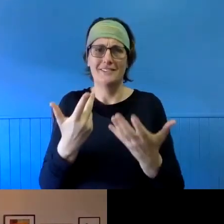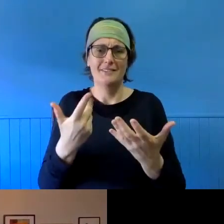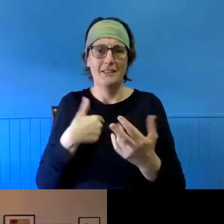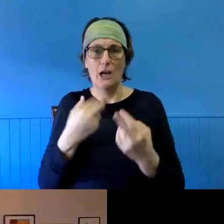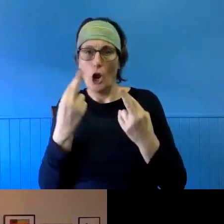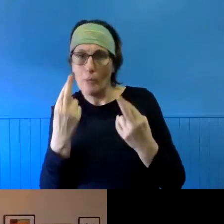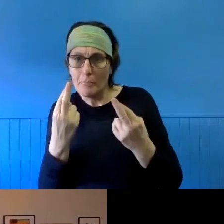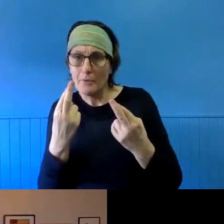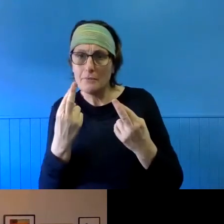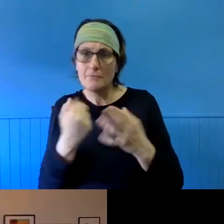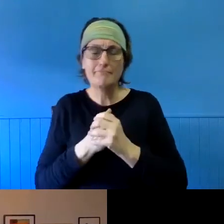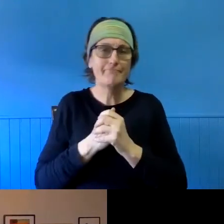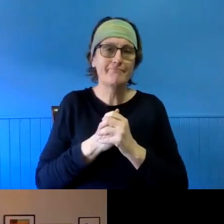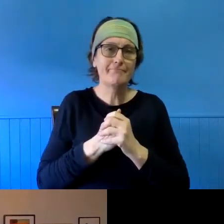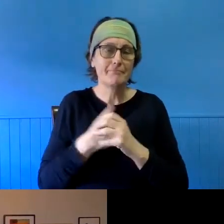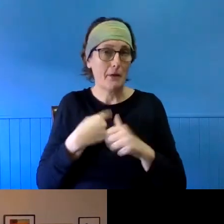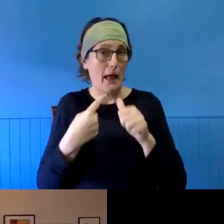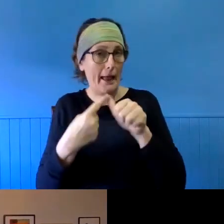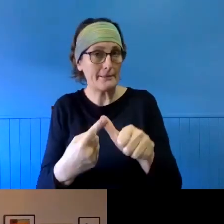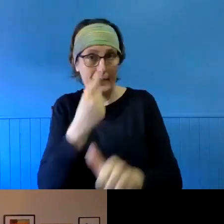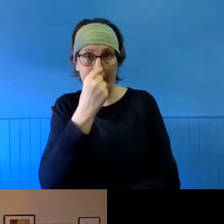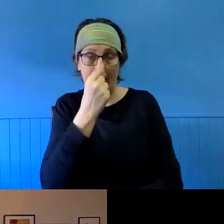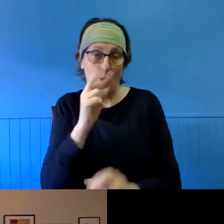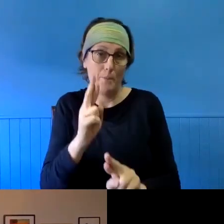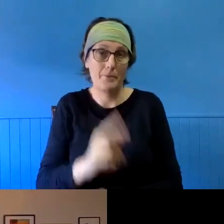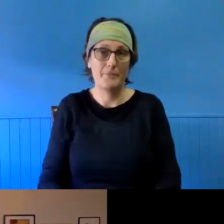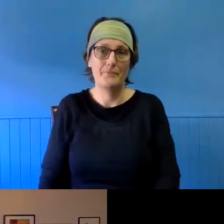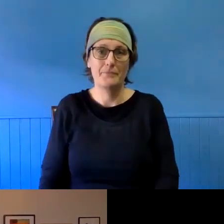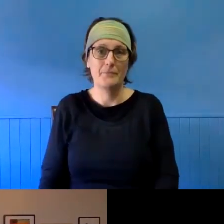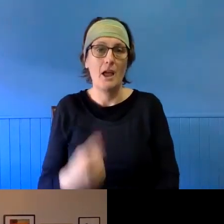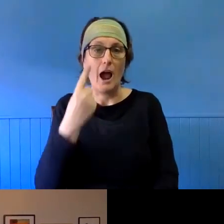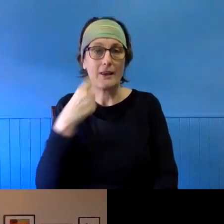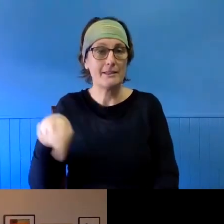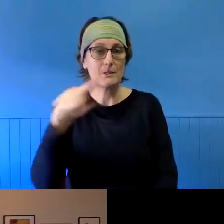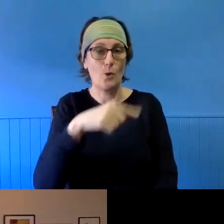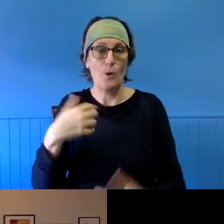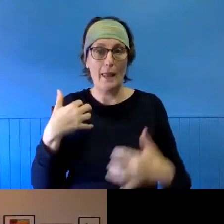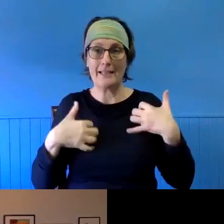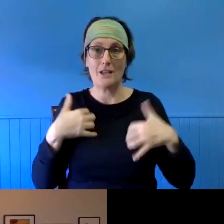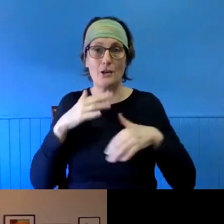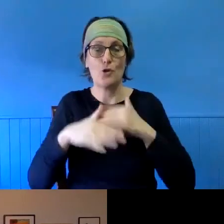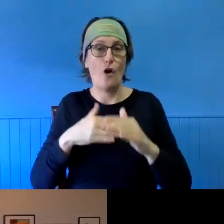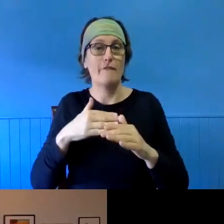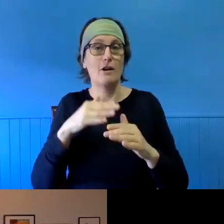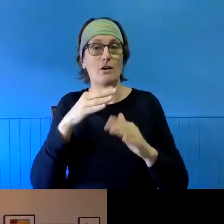hopefully, able to address a couple. I see that everybody is excited about the Copyright Code of Conduct.